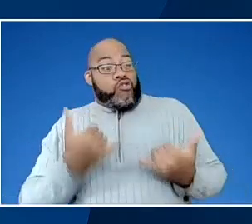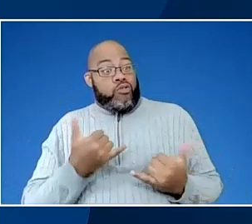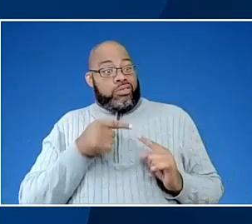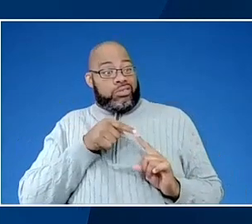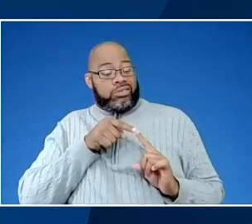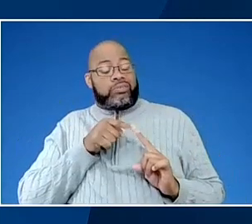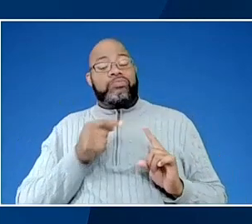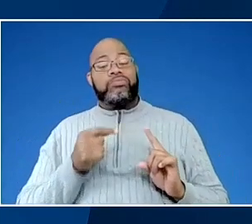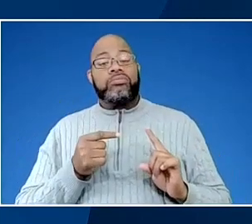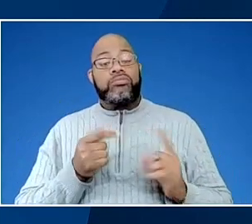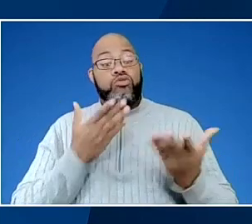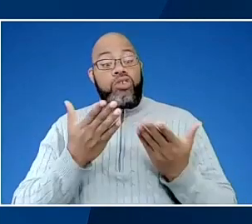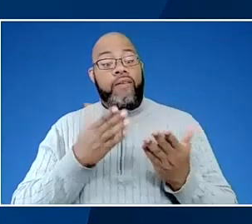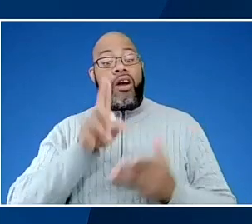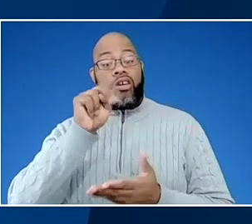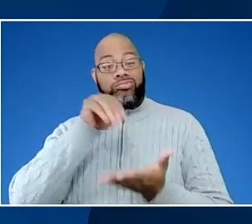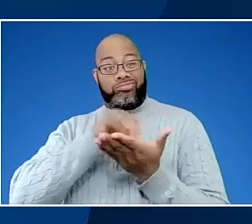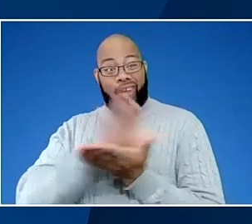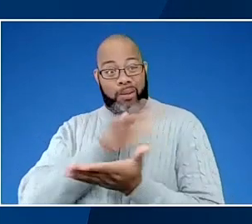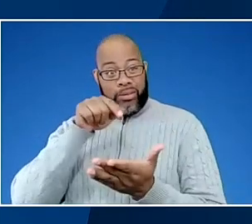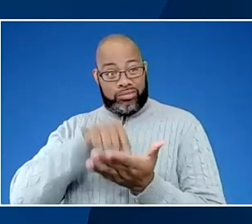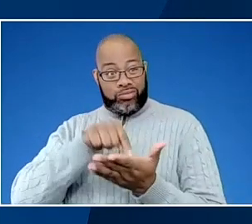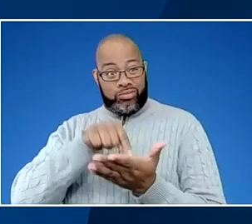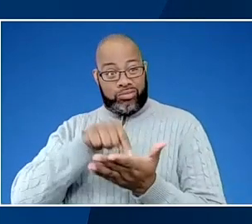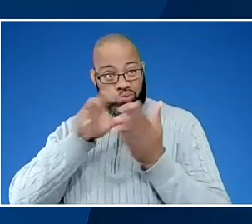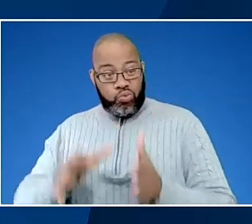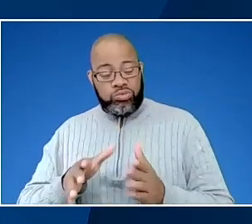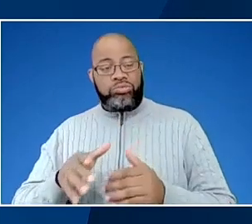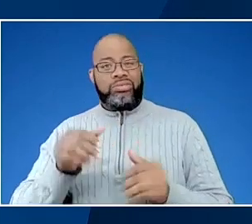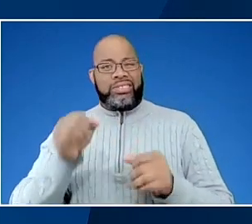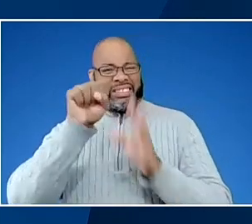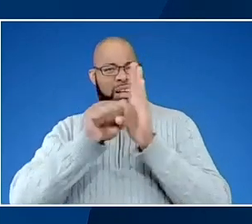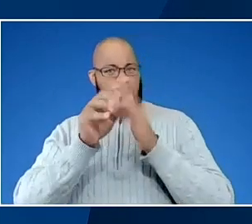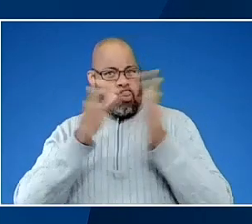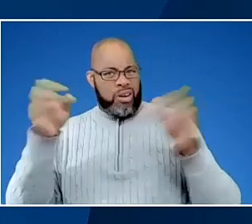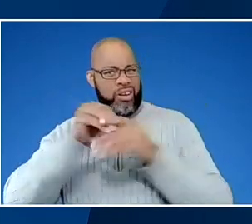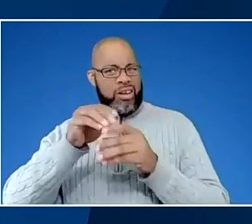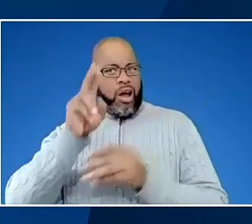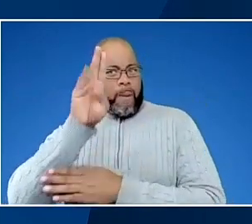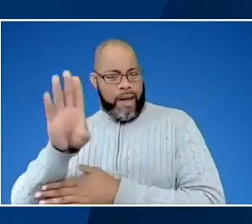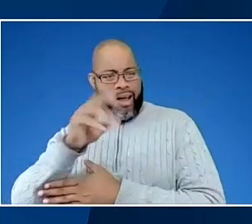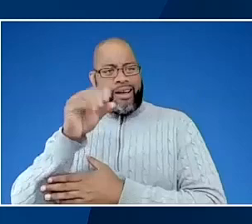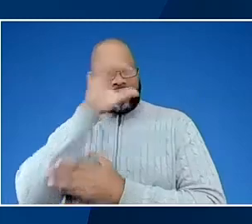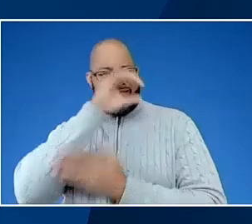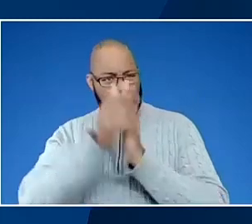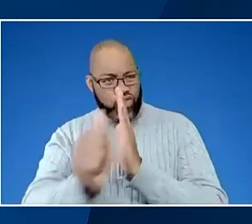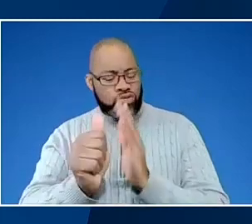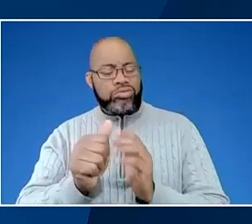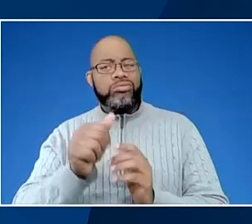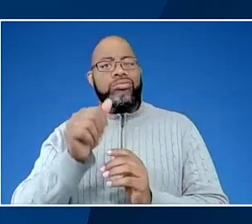serving undocumented students statewide in Upward Bound and Talent Search is that if